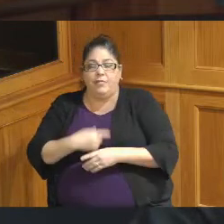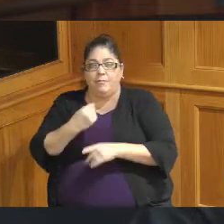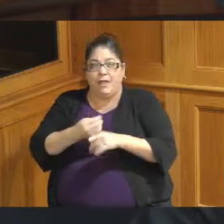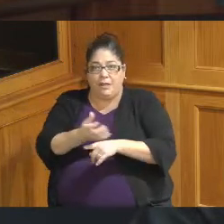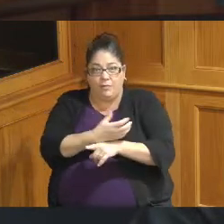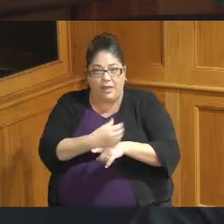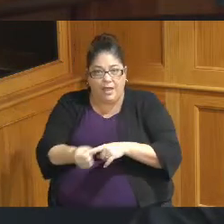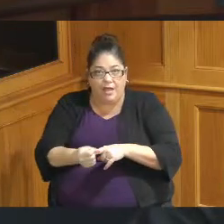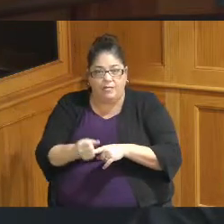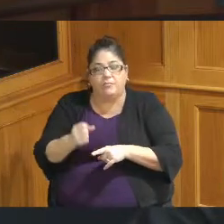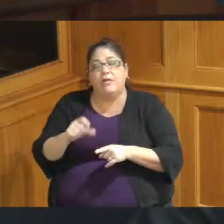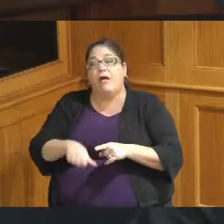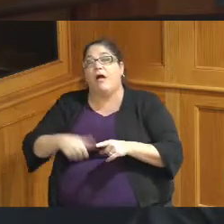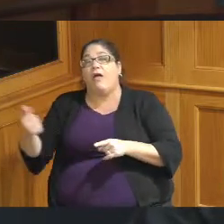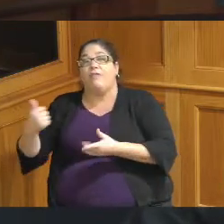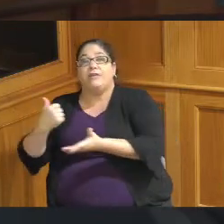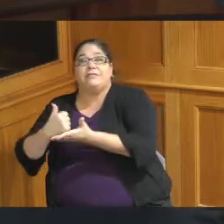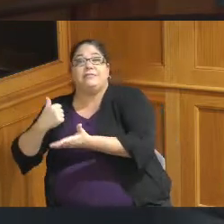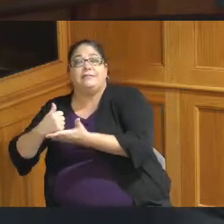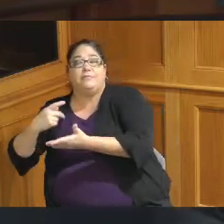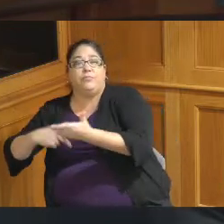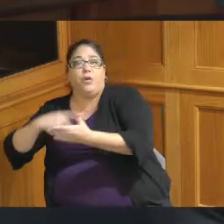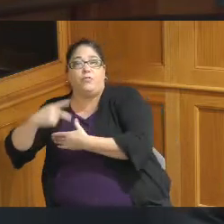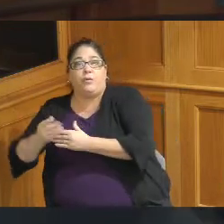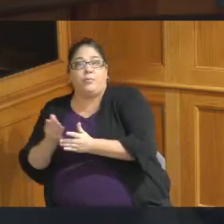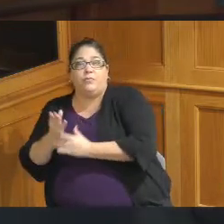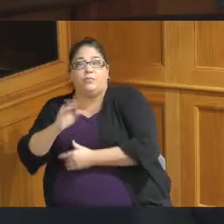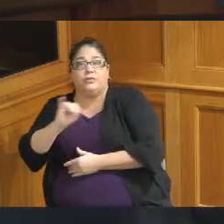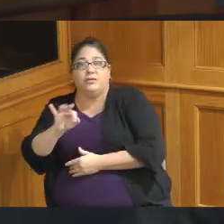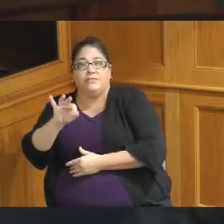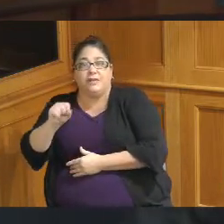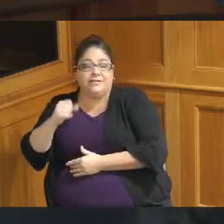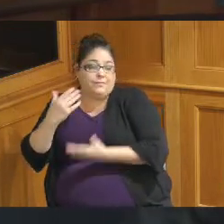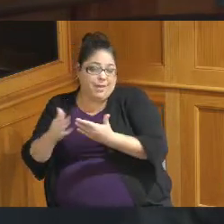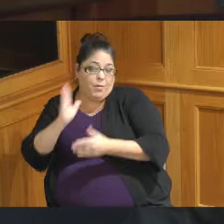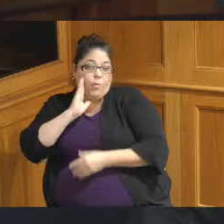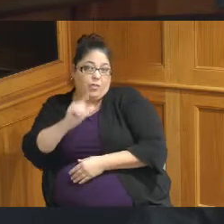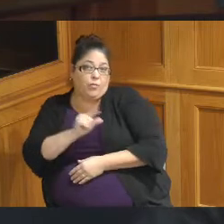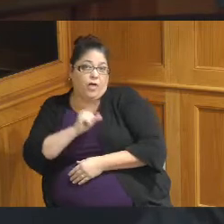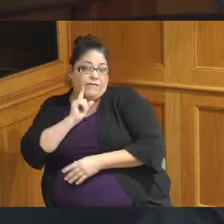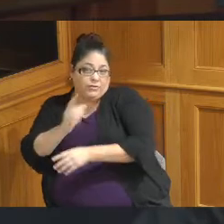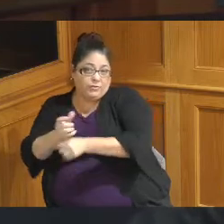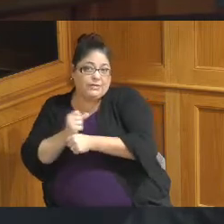there are other assistance programs though through JFS that they might qualify for so maybe that's